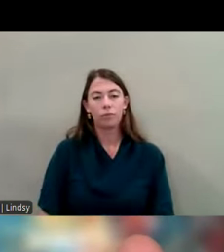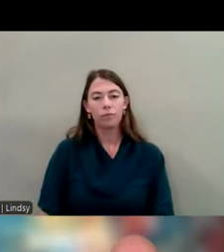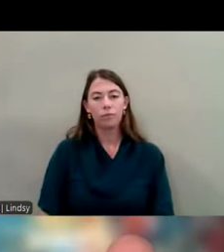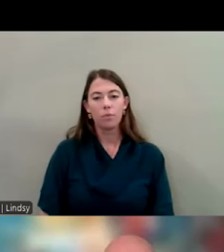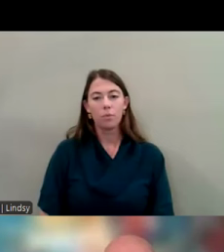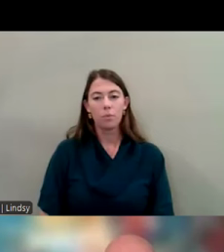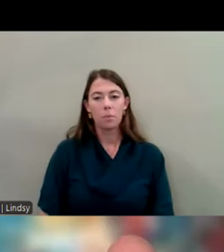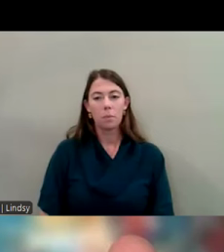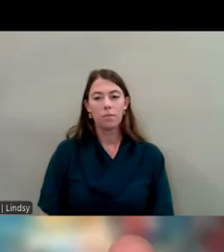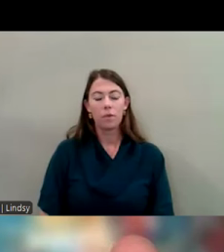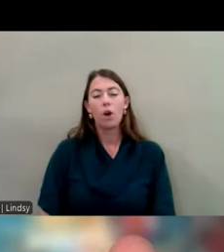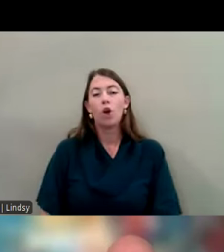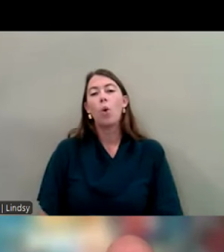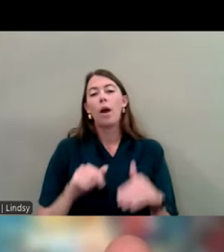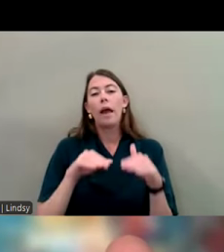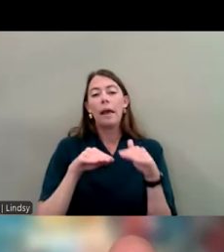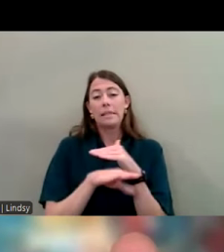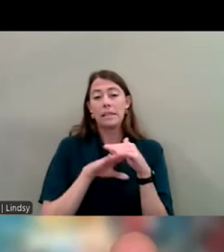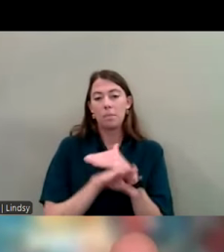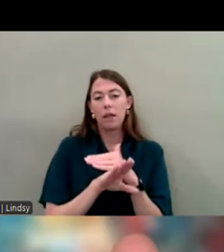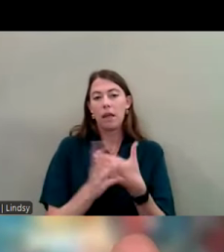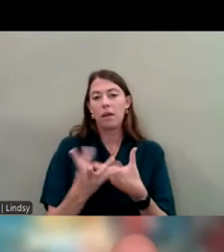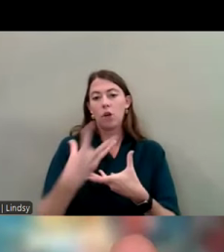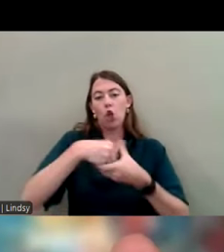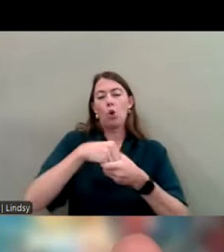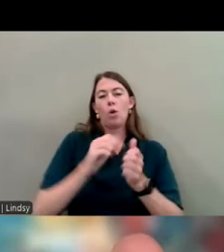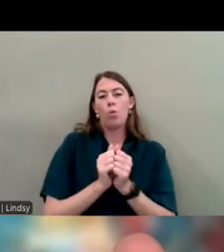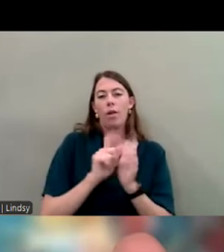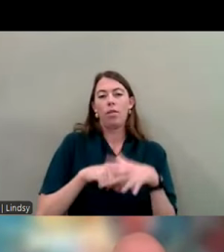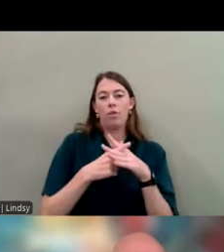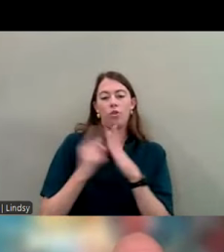part of your definition of done at each phase of the software development lifecycle